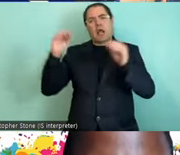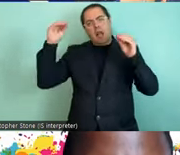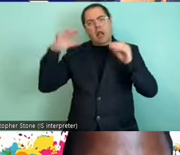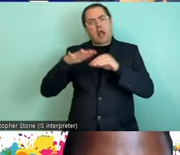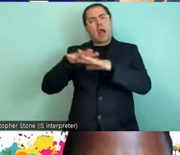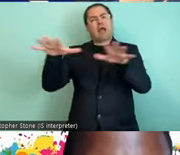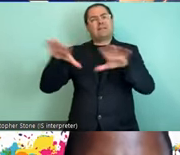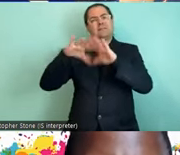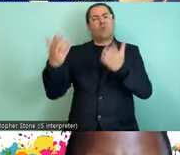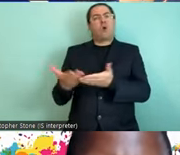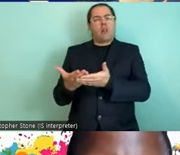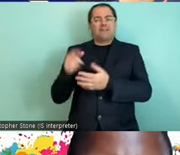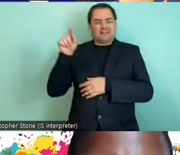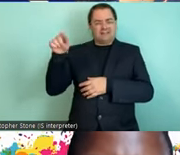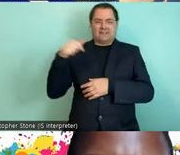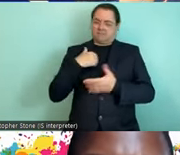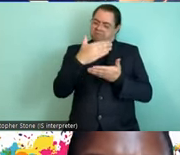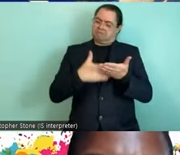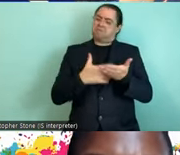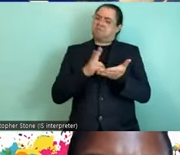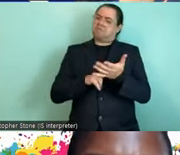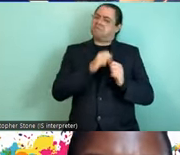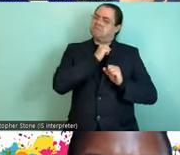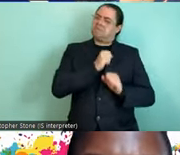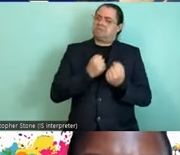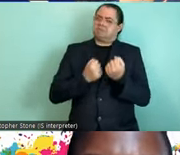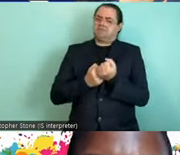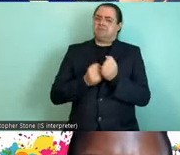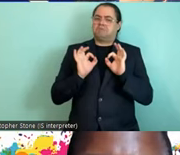with disabilities. On that same day we also signed a memorandum of understanding with